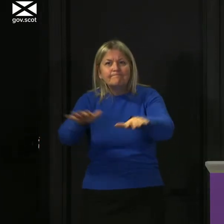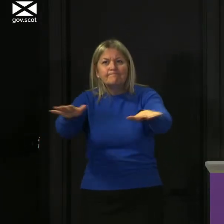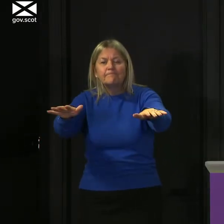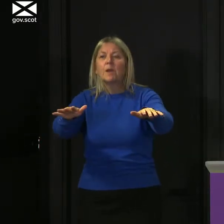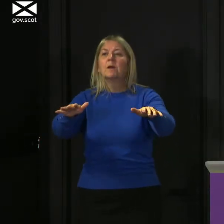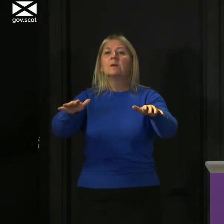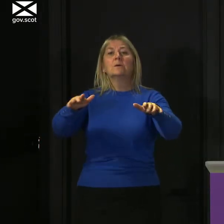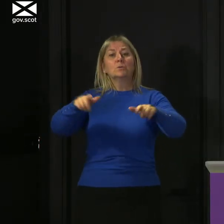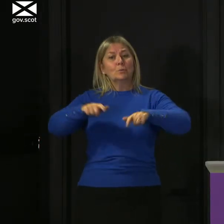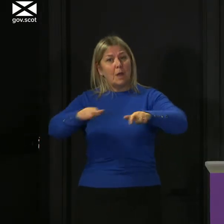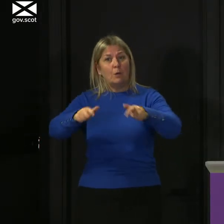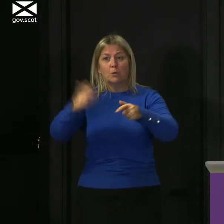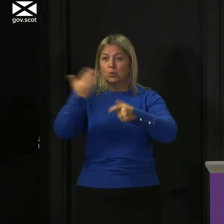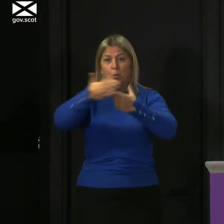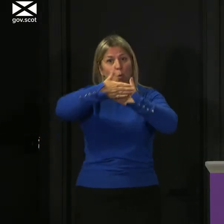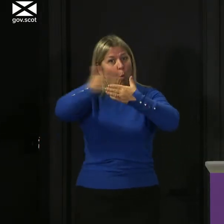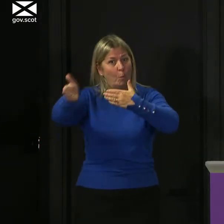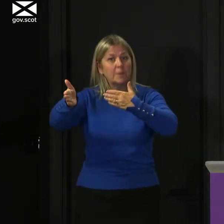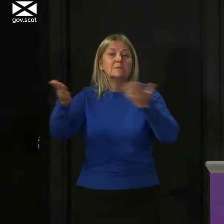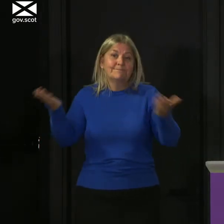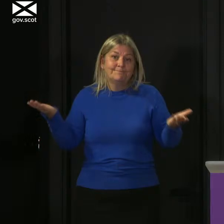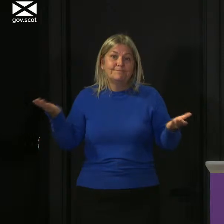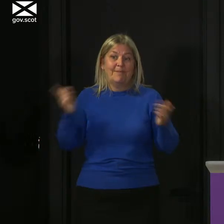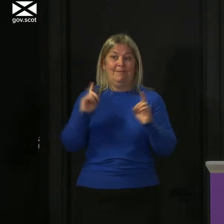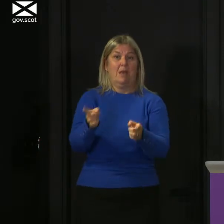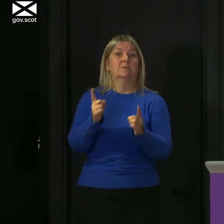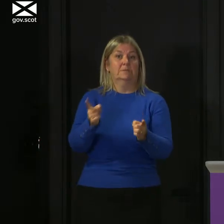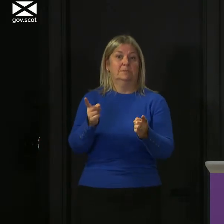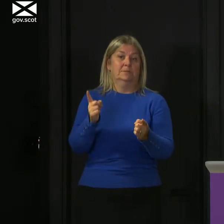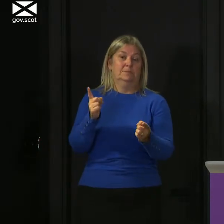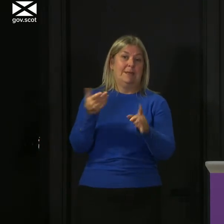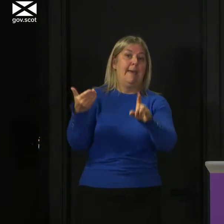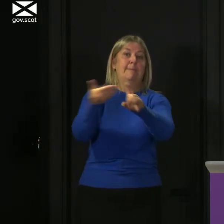other than scheduled holiday's periods that we don't have either extended holidays,